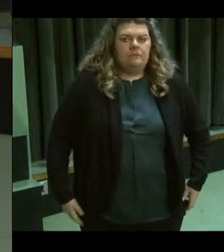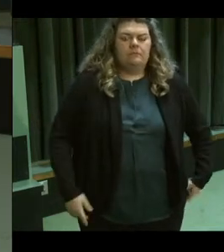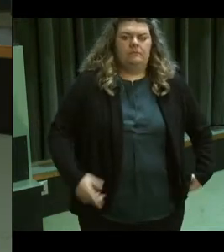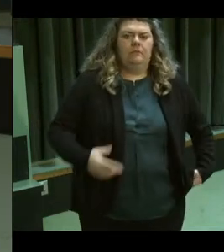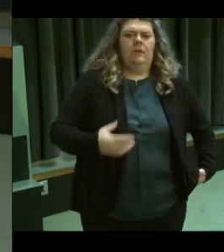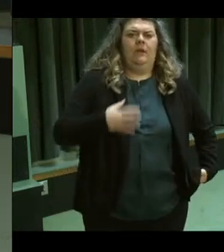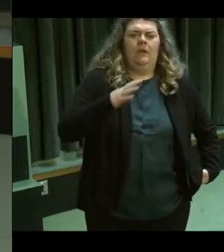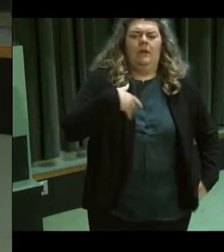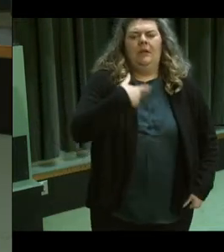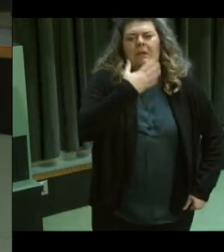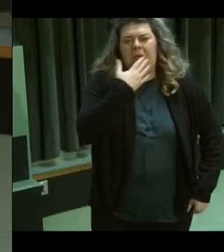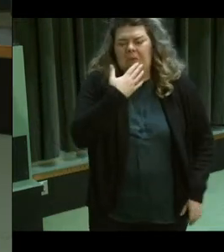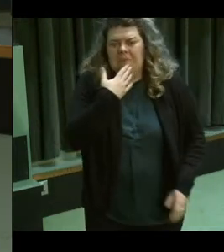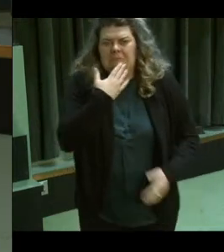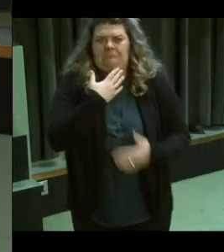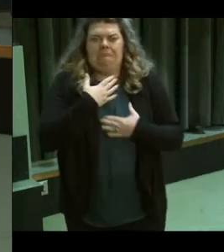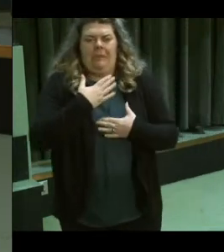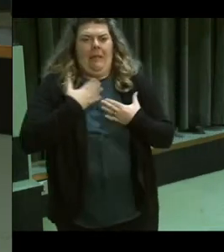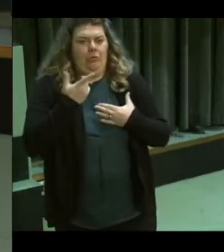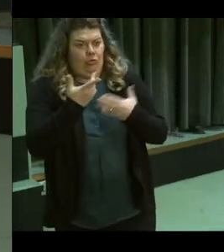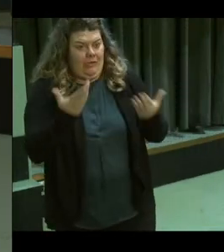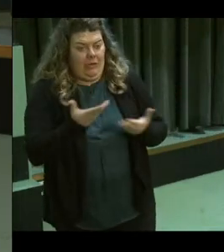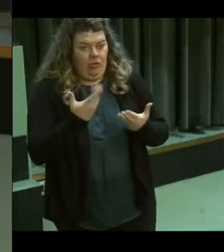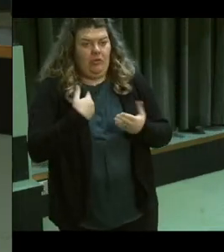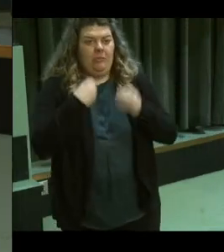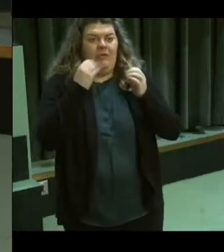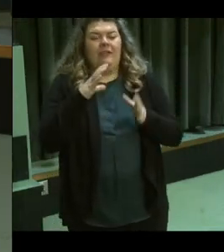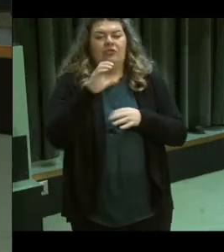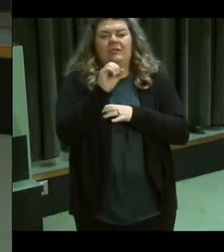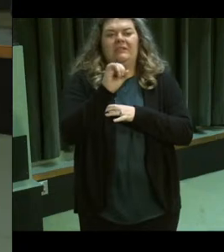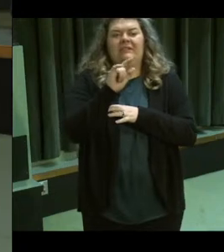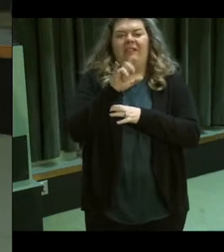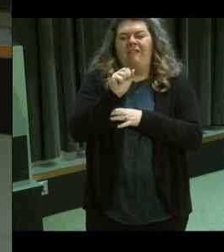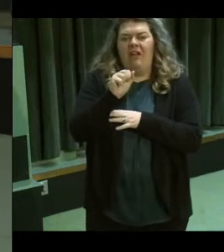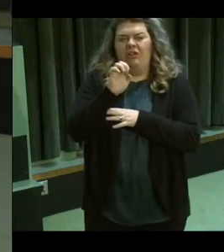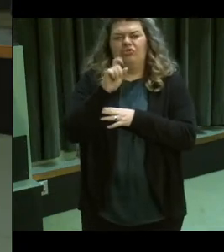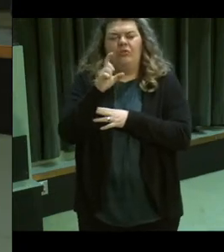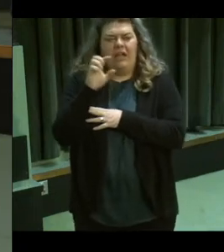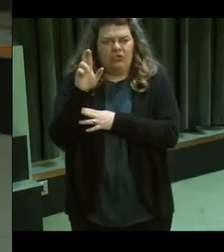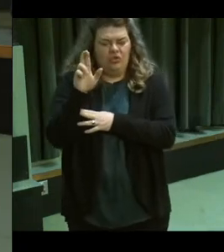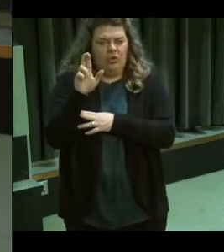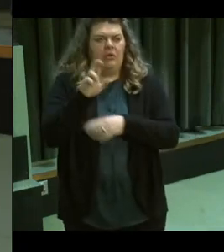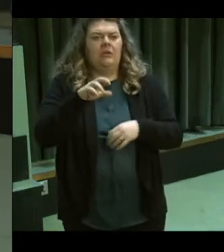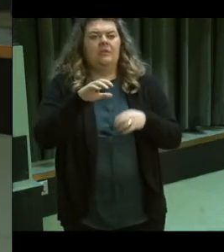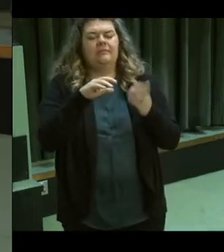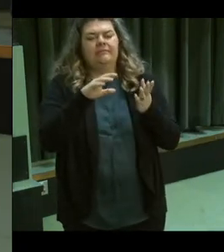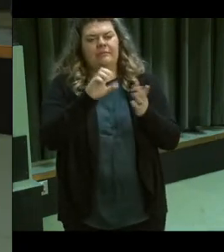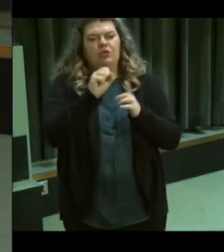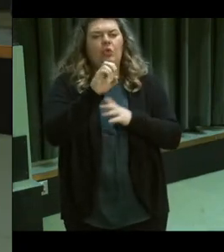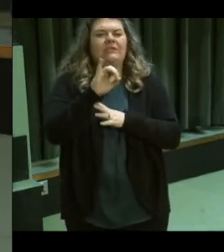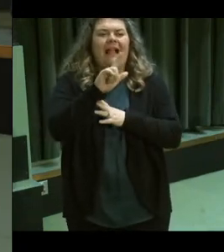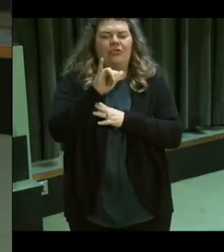here. I am Professor Silvia